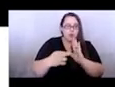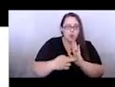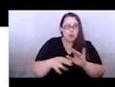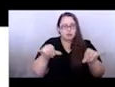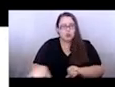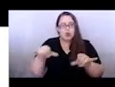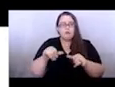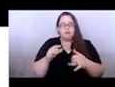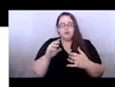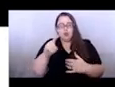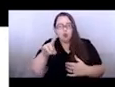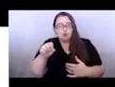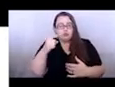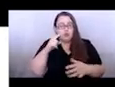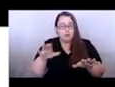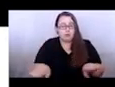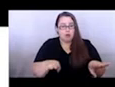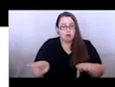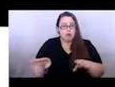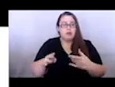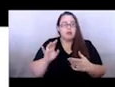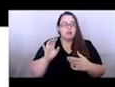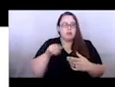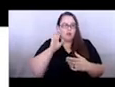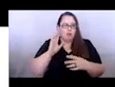space and environment in his or her sense of security and safety.